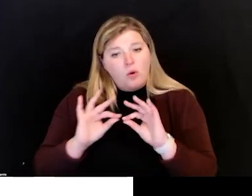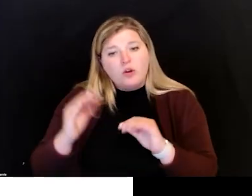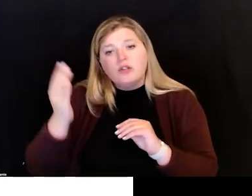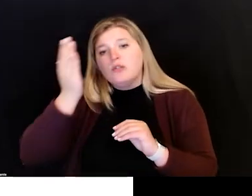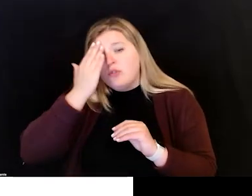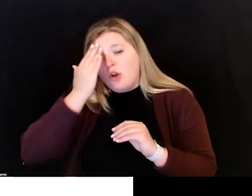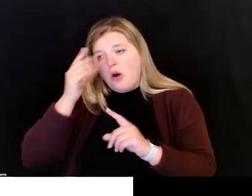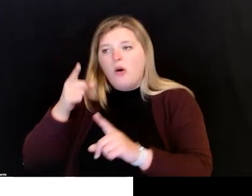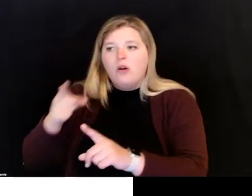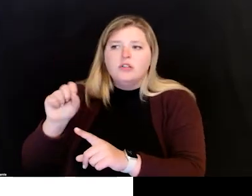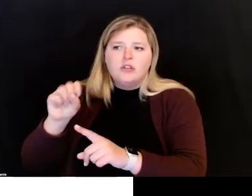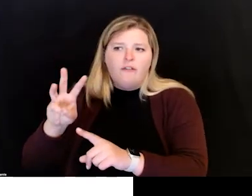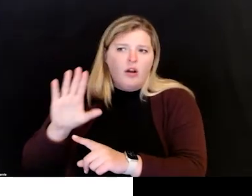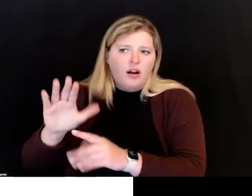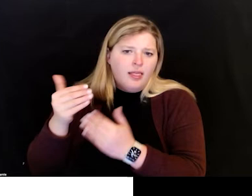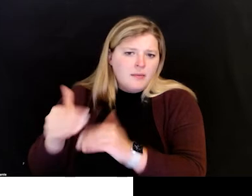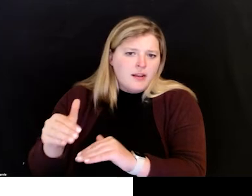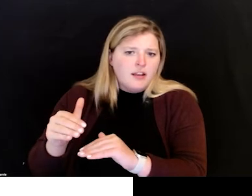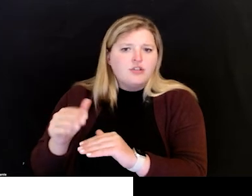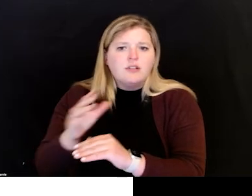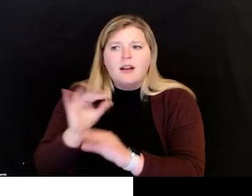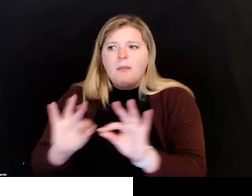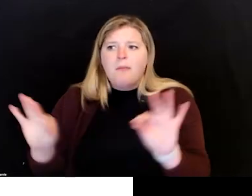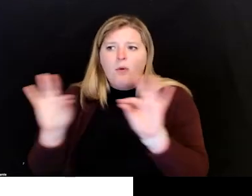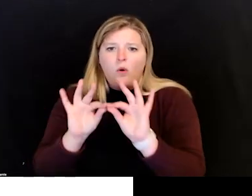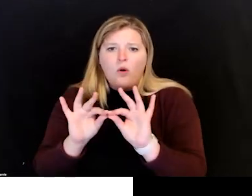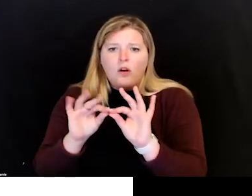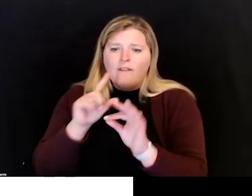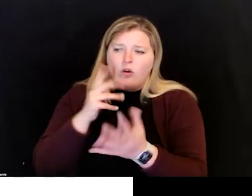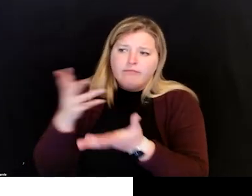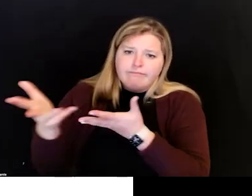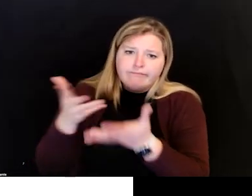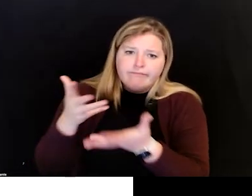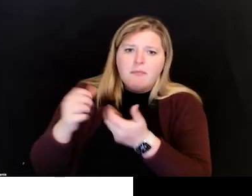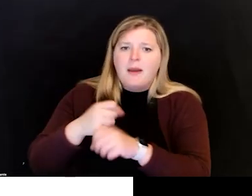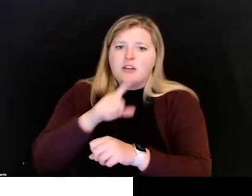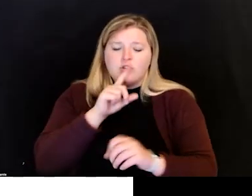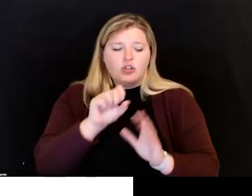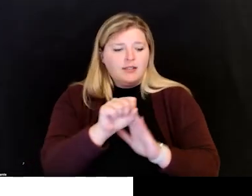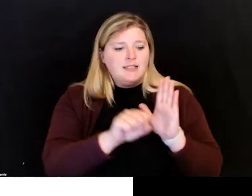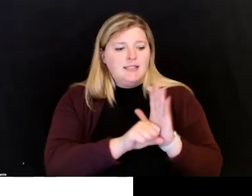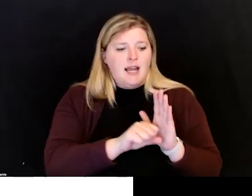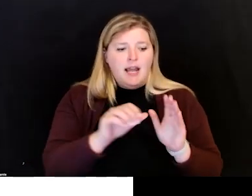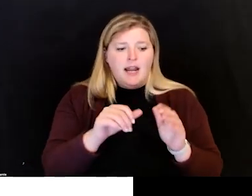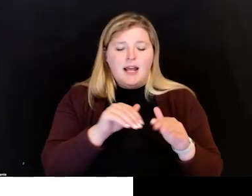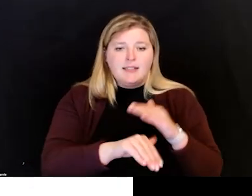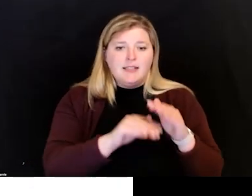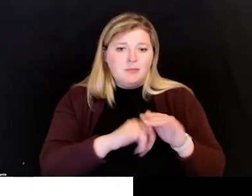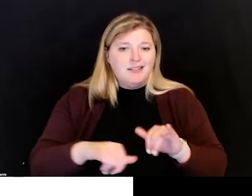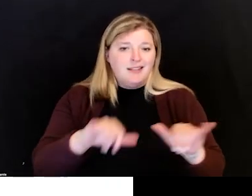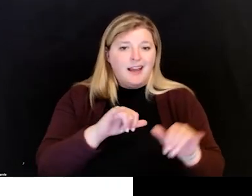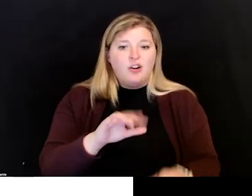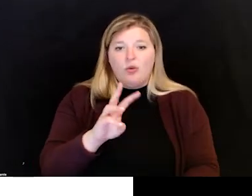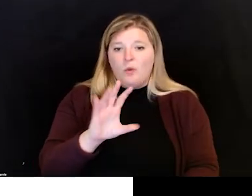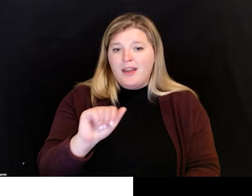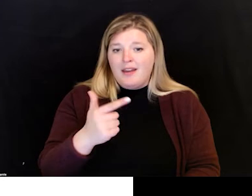and work around these software constraints so that we can meet our state's accessibility standard of WCAG 2.0 level AA.